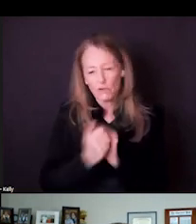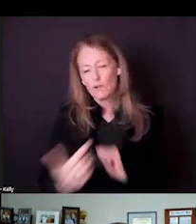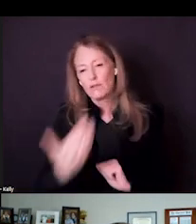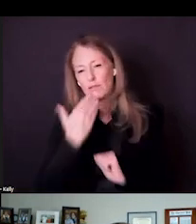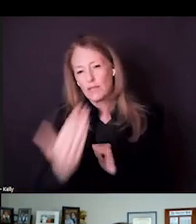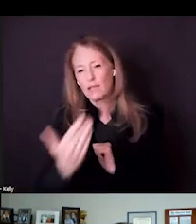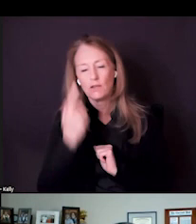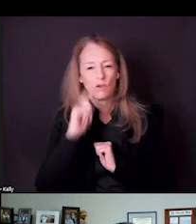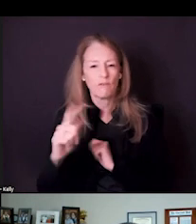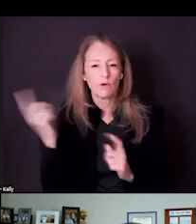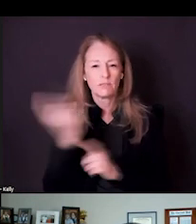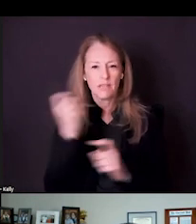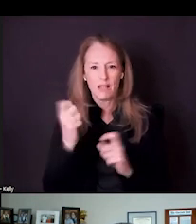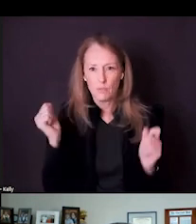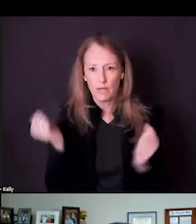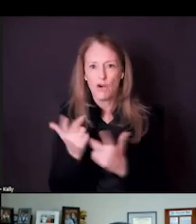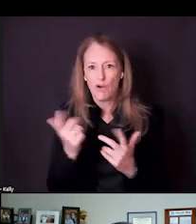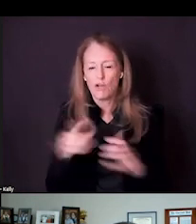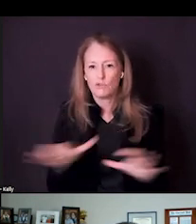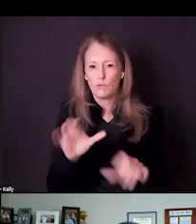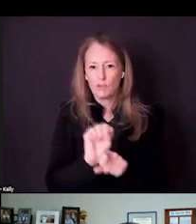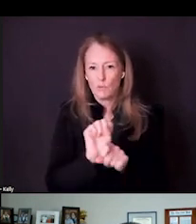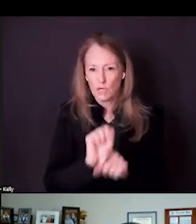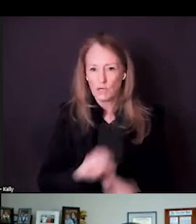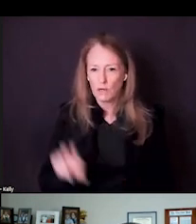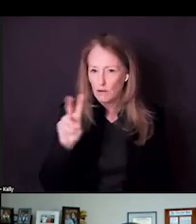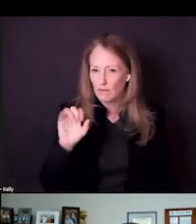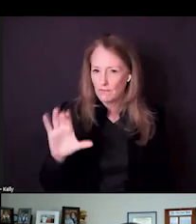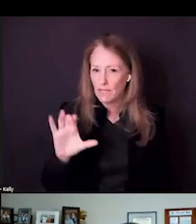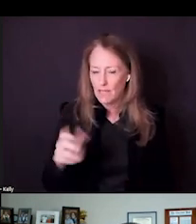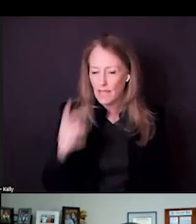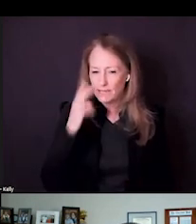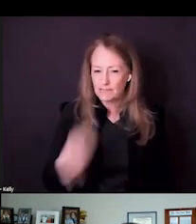OF THIS WORK. VIC, I DO SEE URSALA SHARING YOUR SOCIAL MEDIA